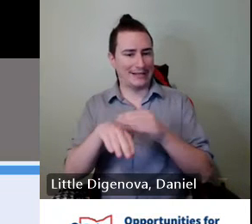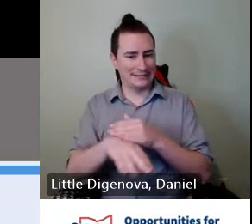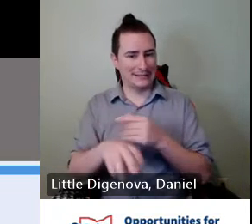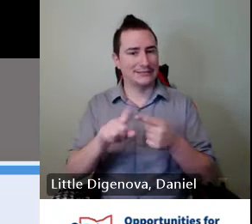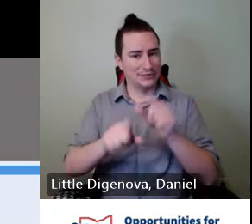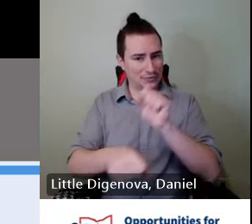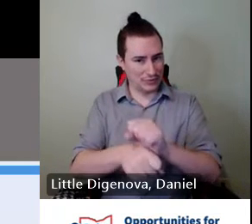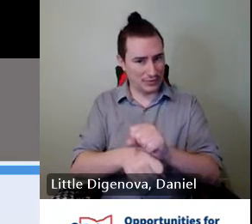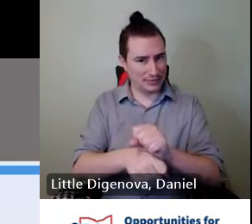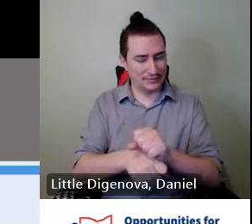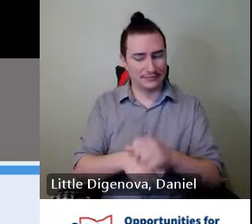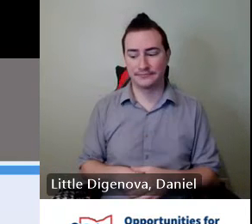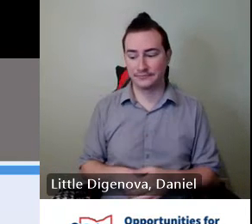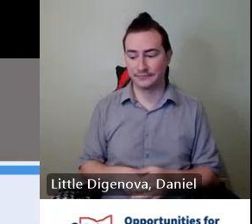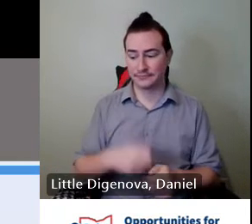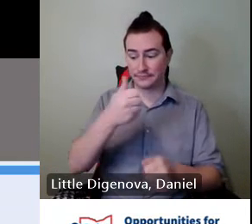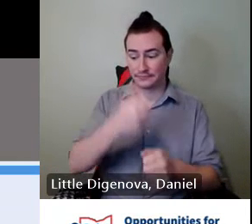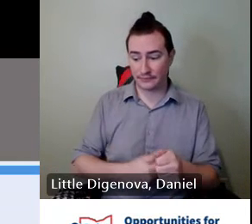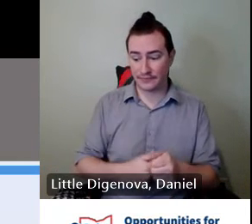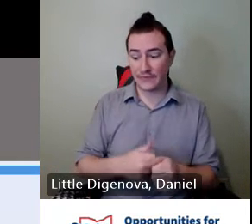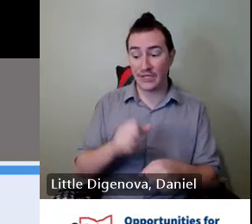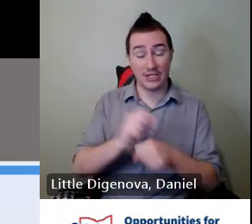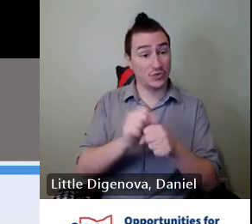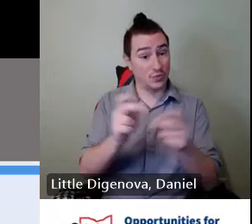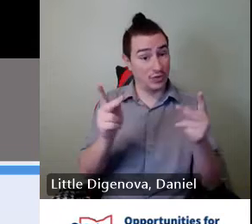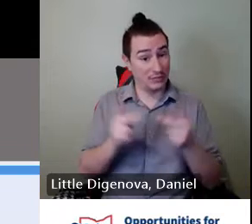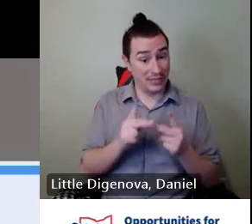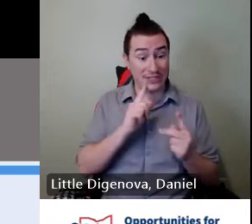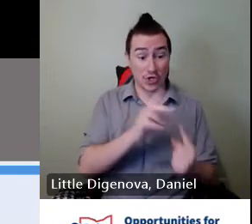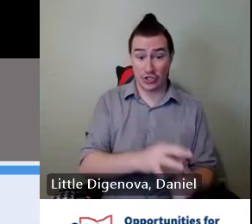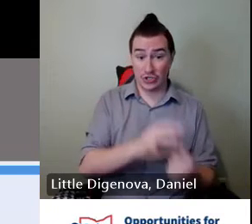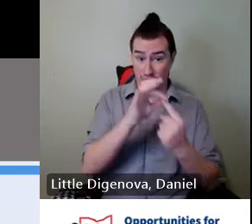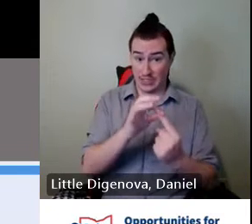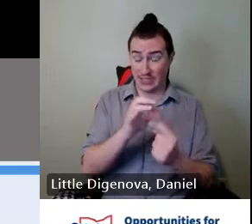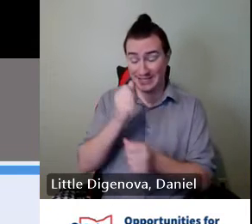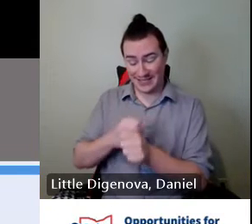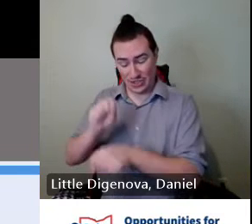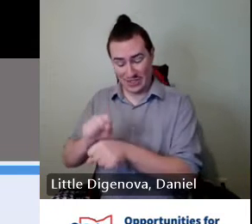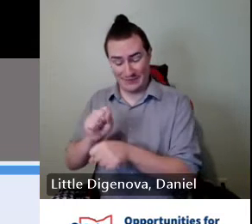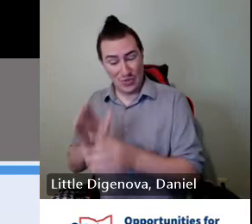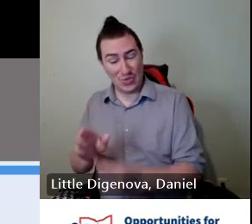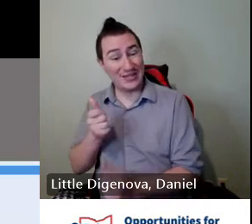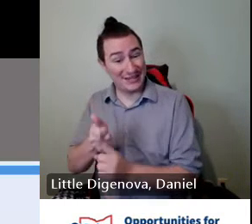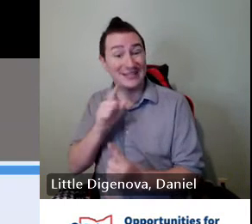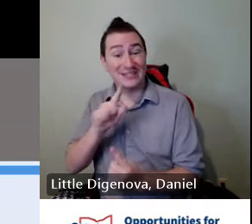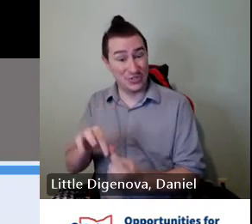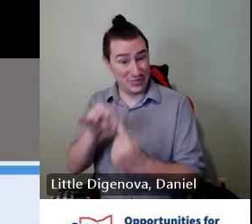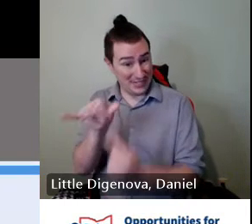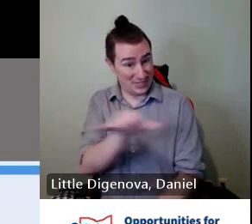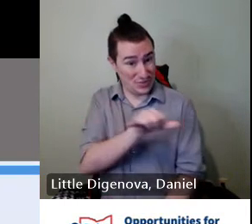are unique, and so as we've mentioned, a request for a reasonable accommodation should be considered on a case-by-case